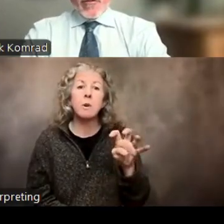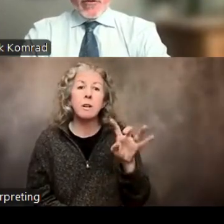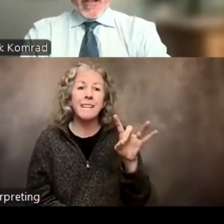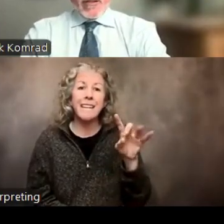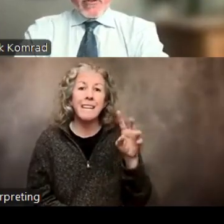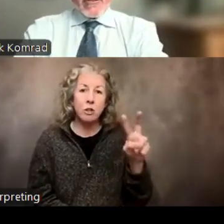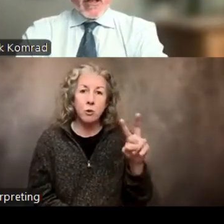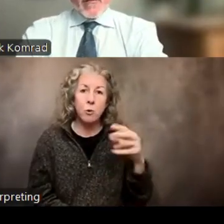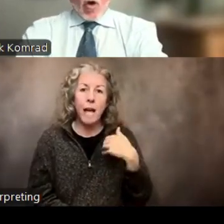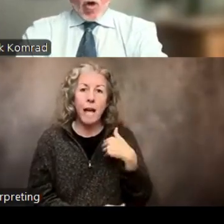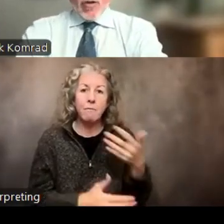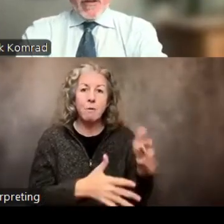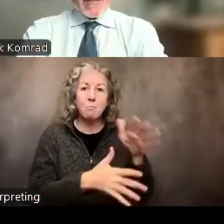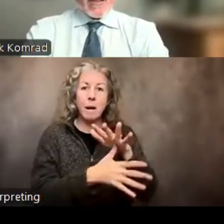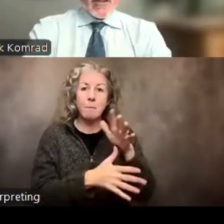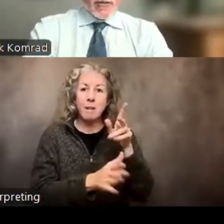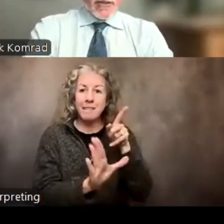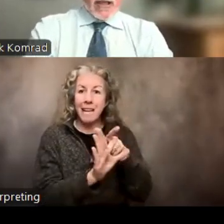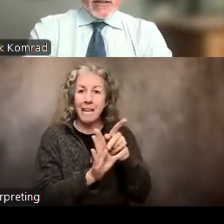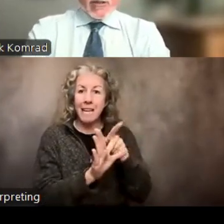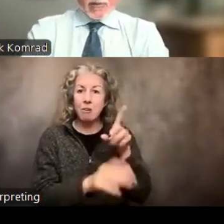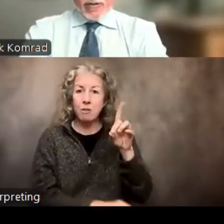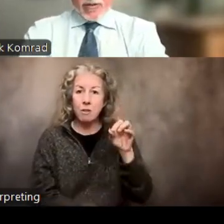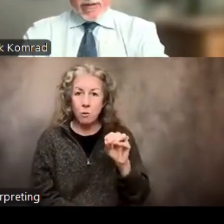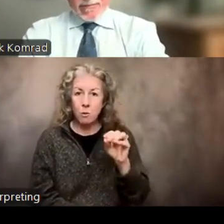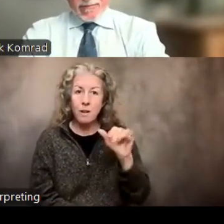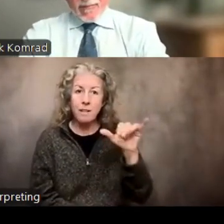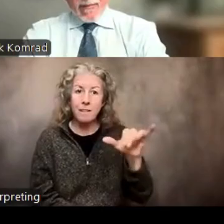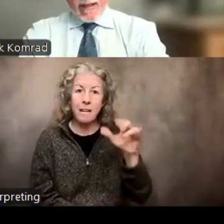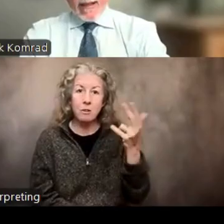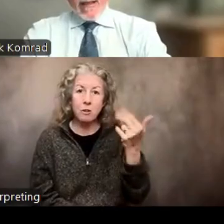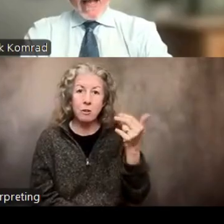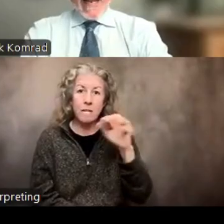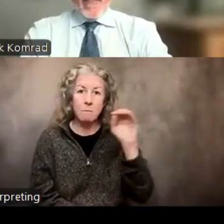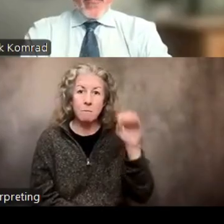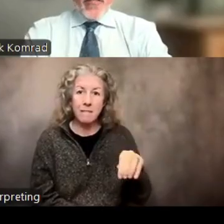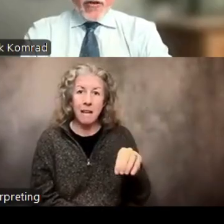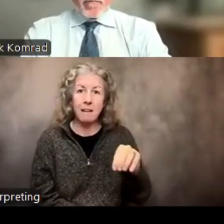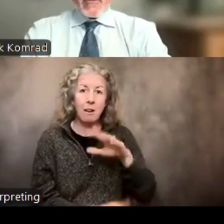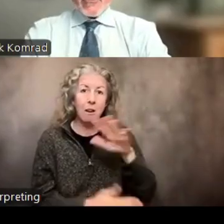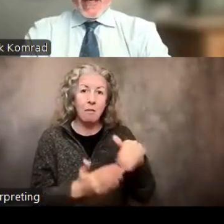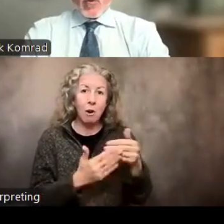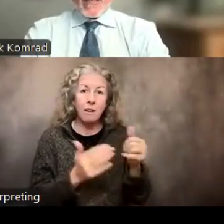13% of all the assisted suicides in Switzerland, and 30% one out